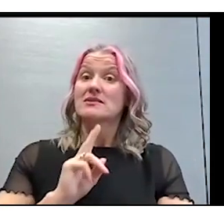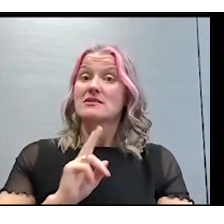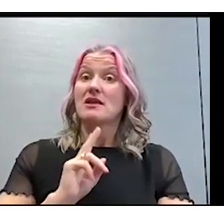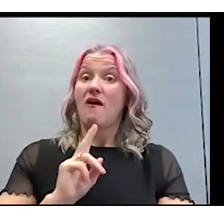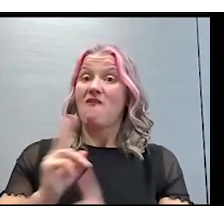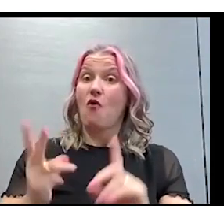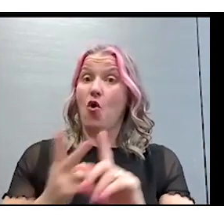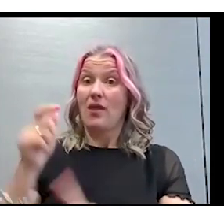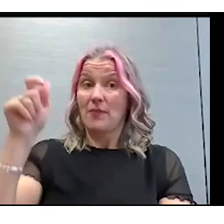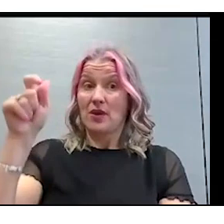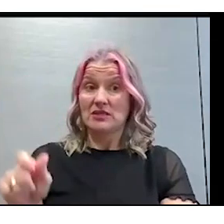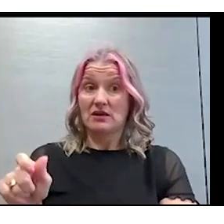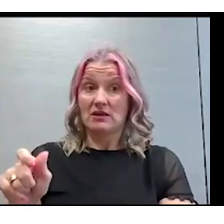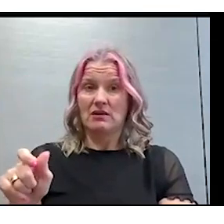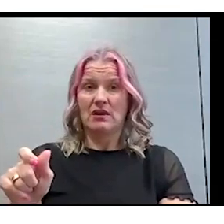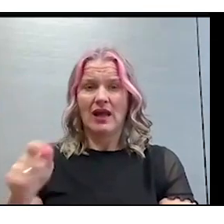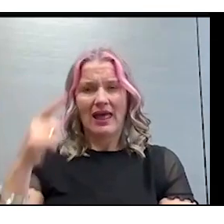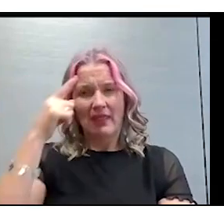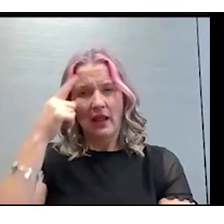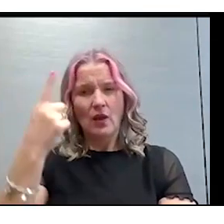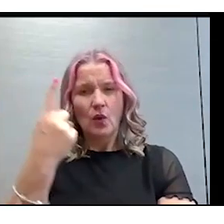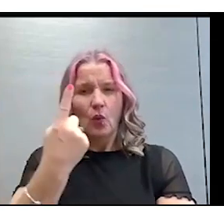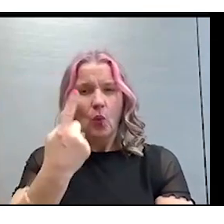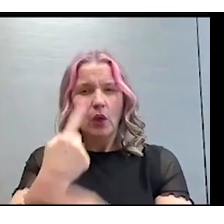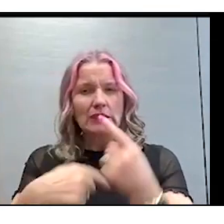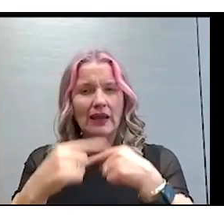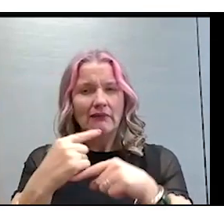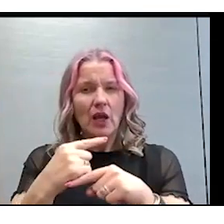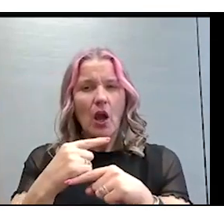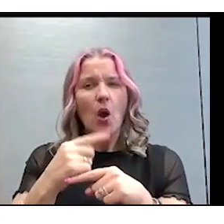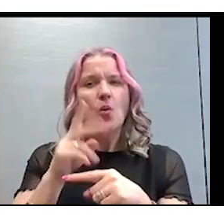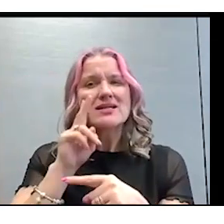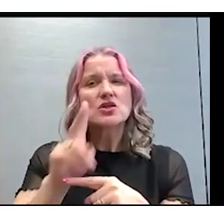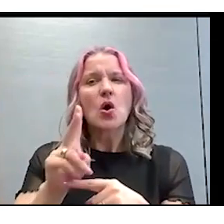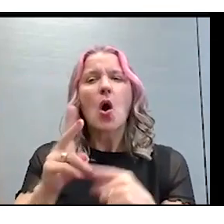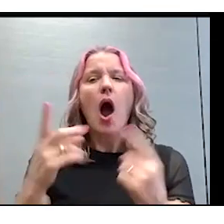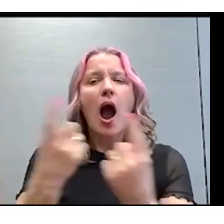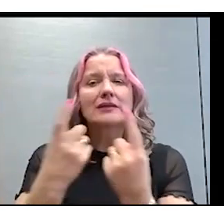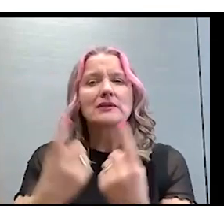And I think it was a year ago that we started seeing articles about scammers